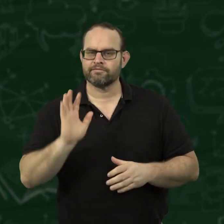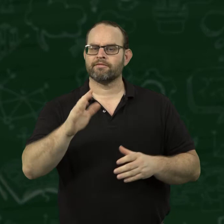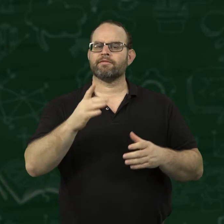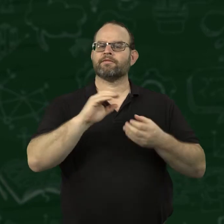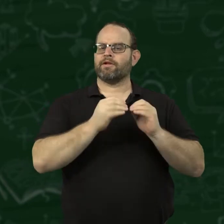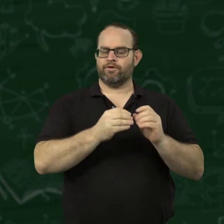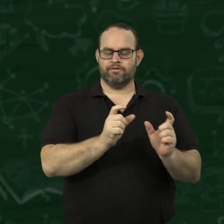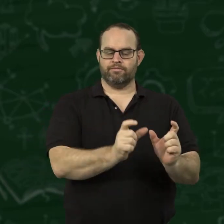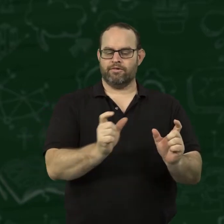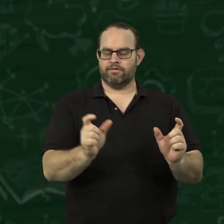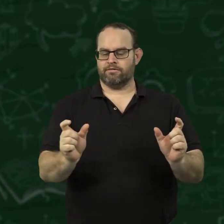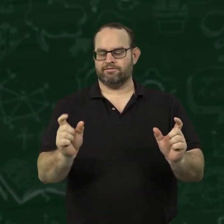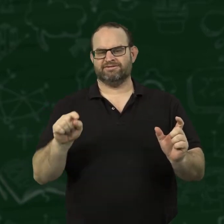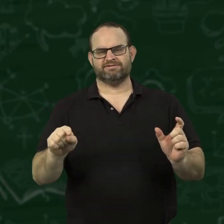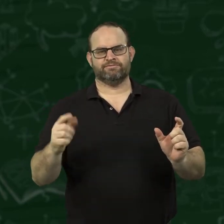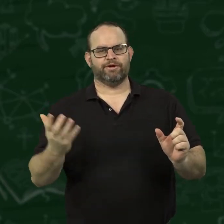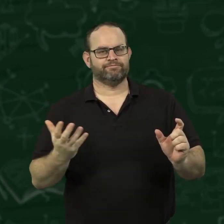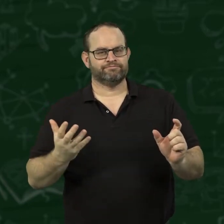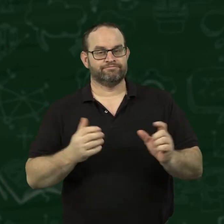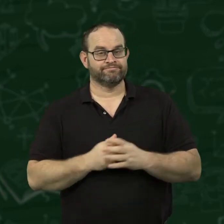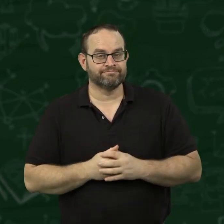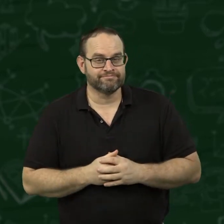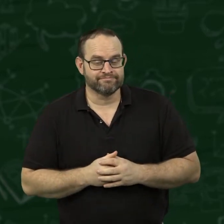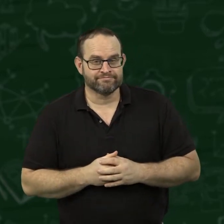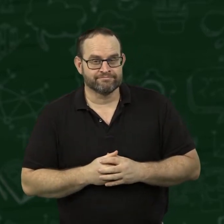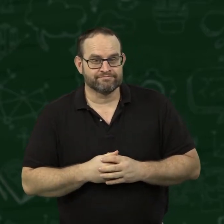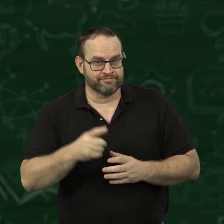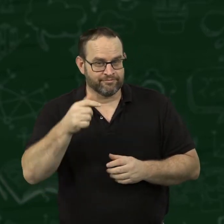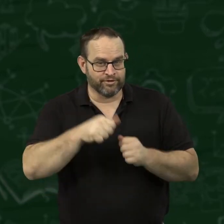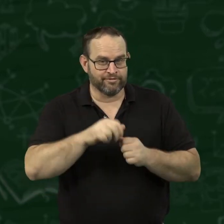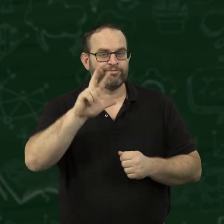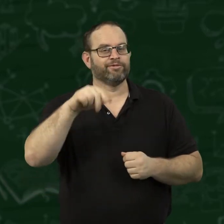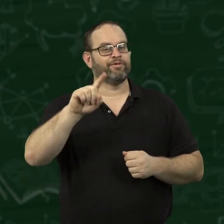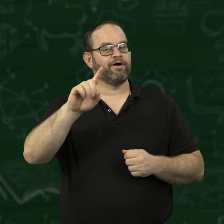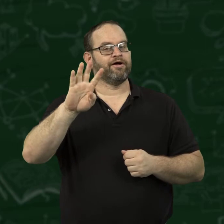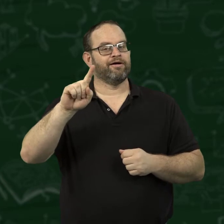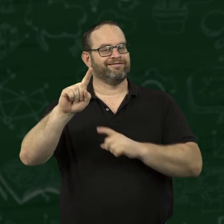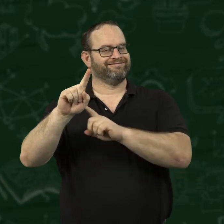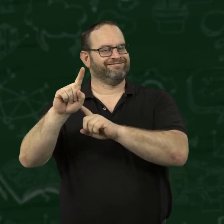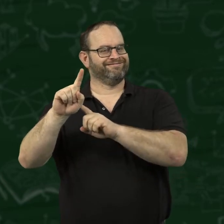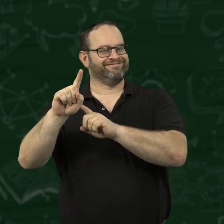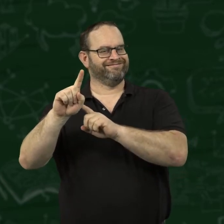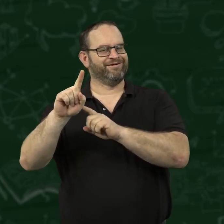Which number is in the Thousandths place? The number is 3.141,